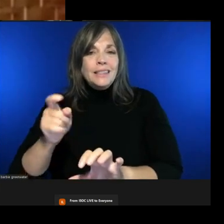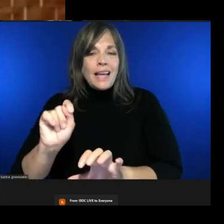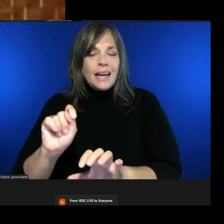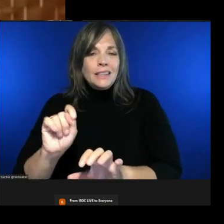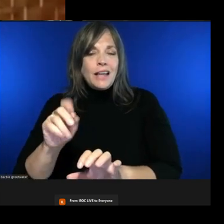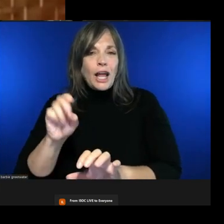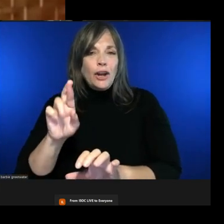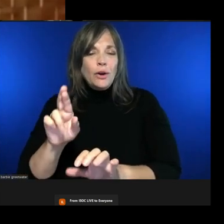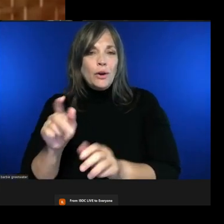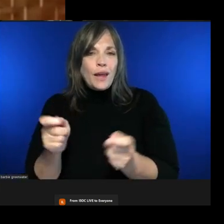If you go to Meryl.net, you can see an example.